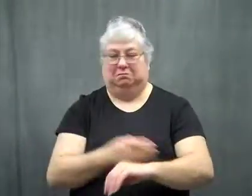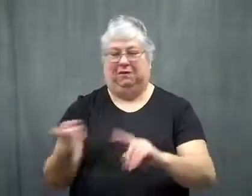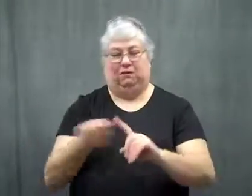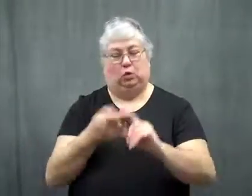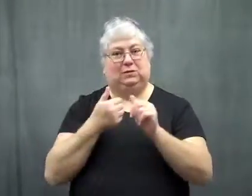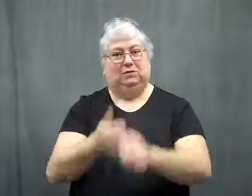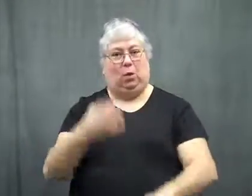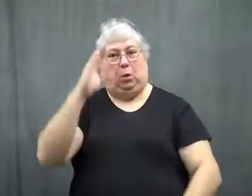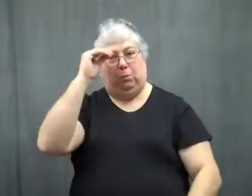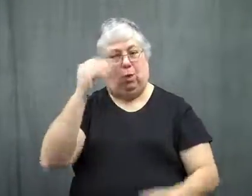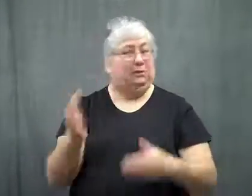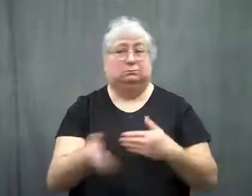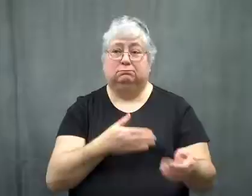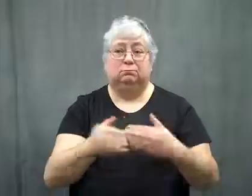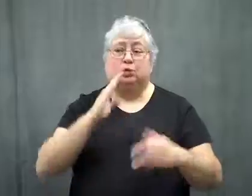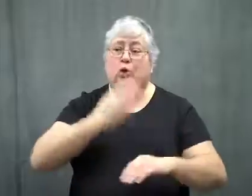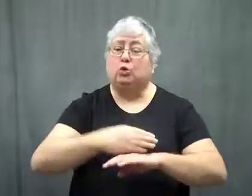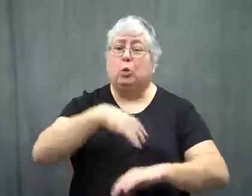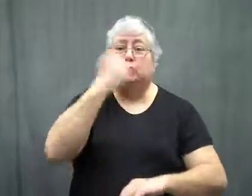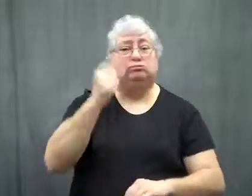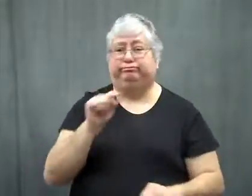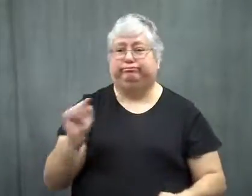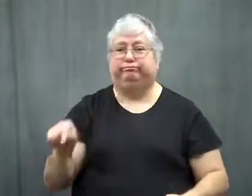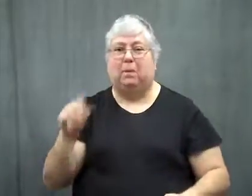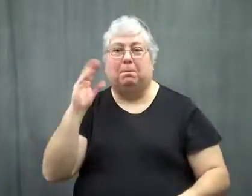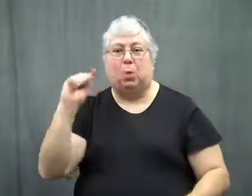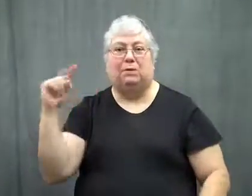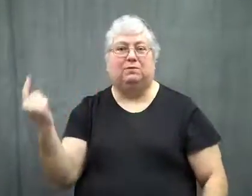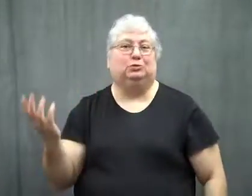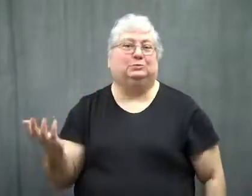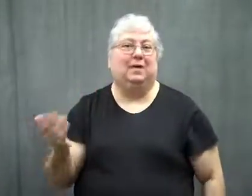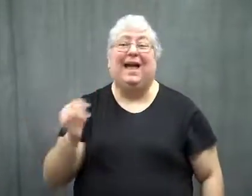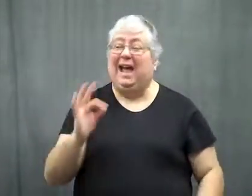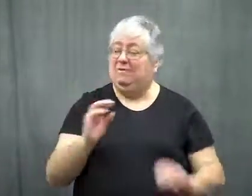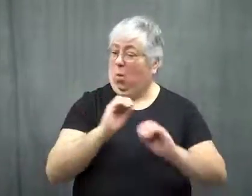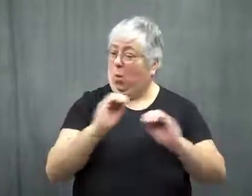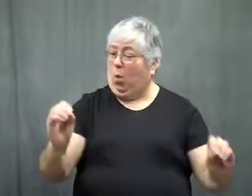It doesn't matter if there is an older girl, the boy is chosen to be the next king.